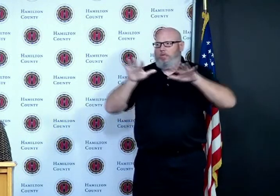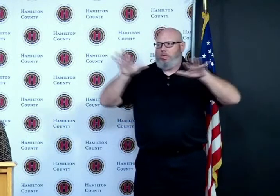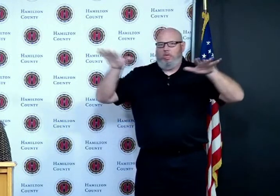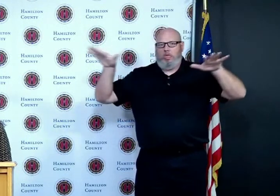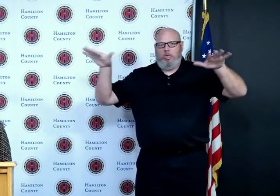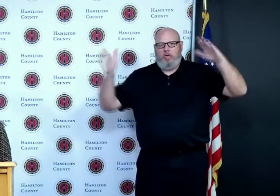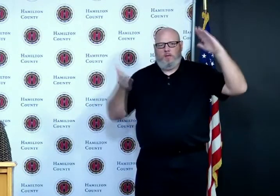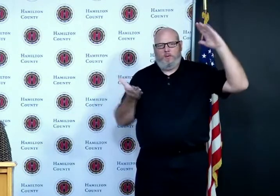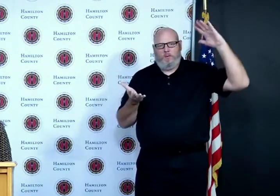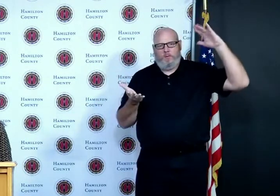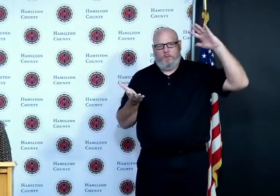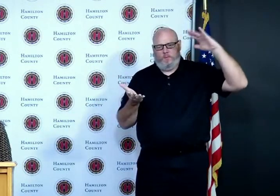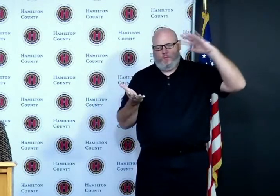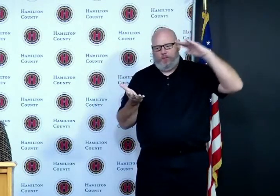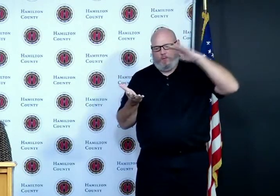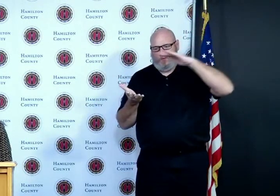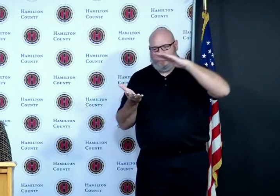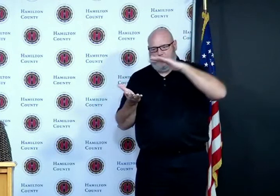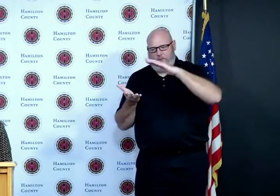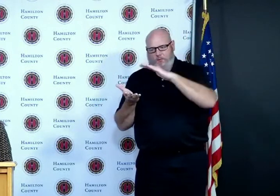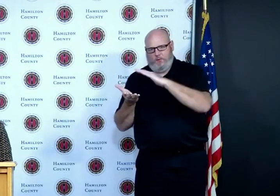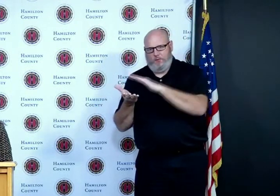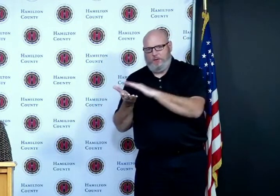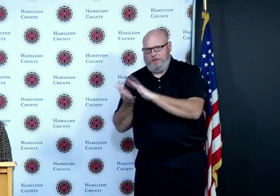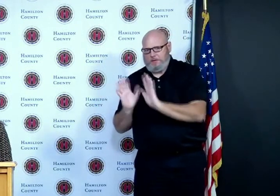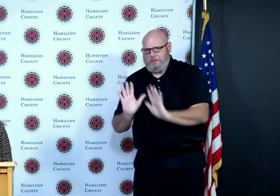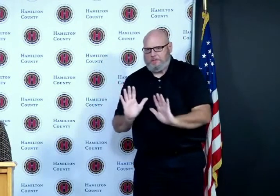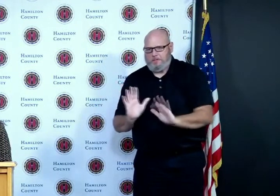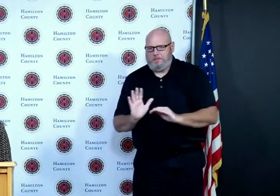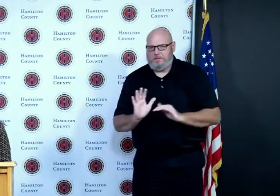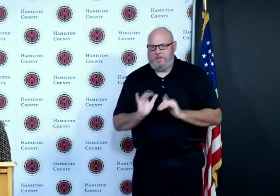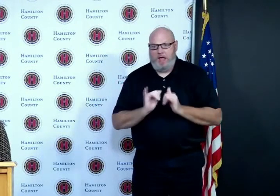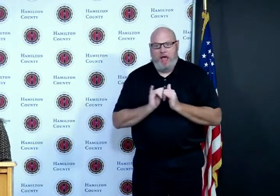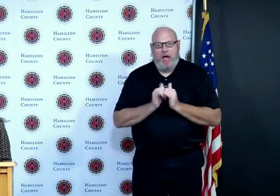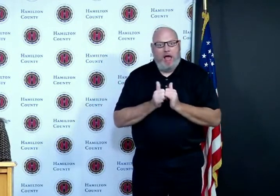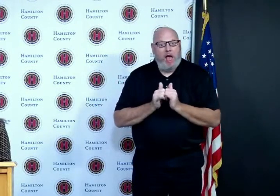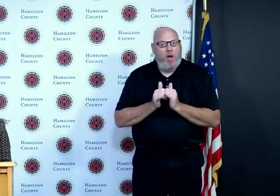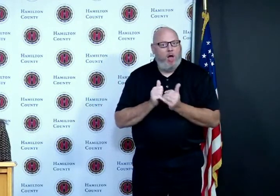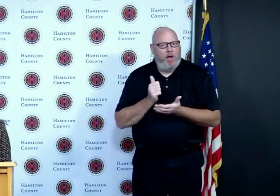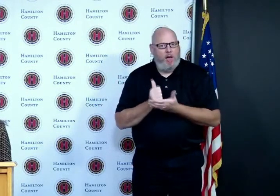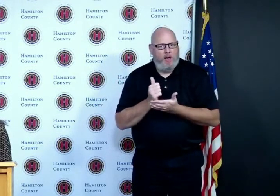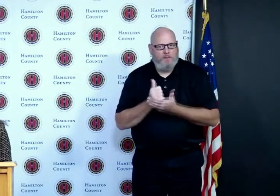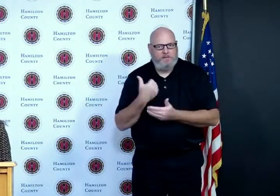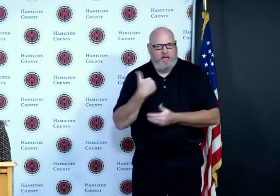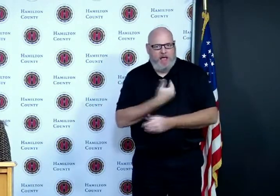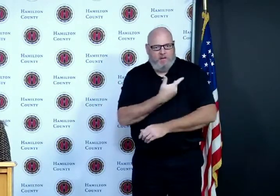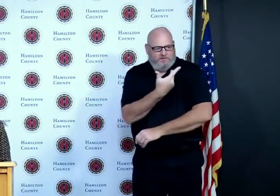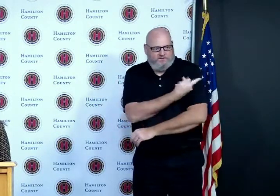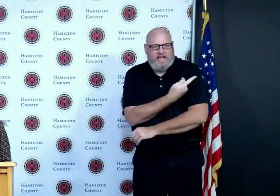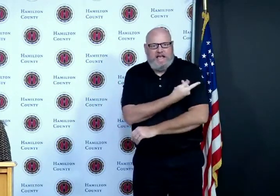bolstered by increased vaccinations and the cold weather I think is keeping people inside